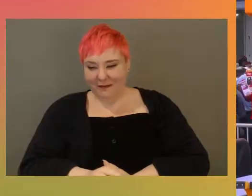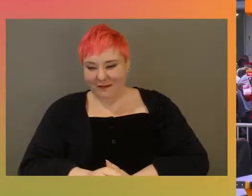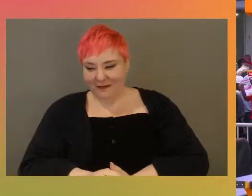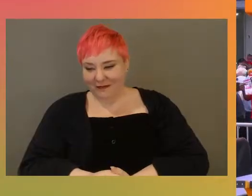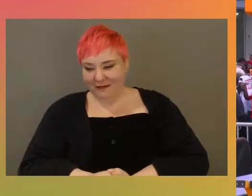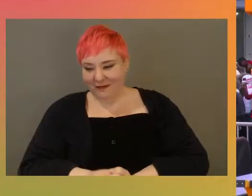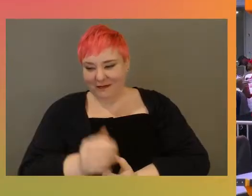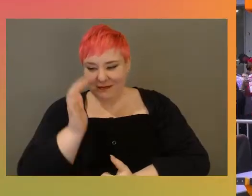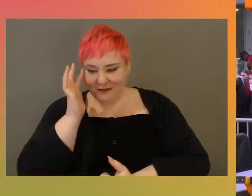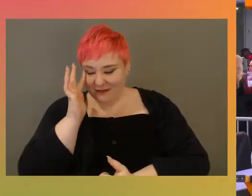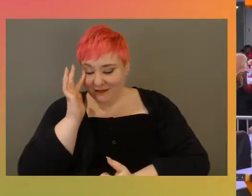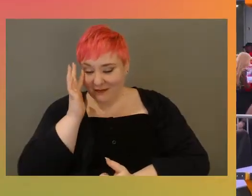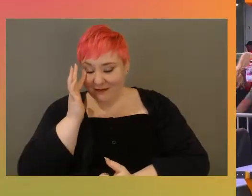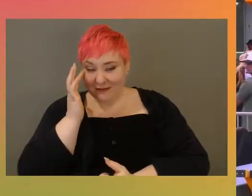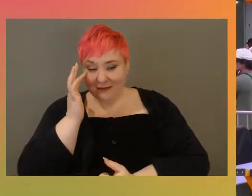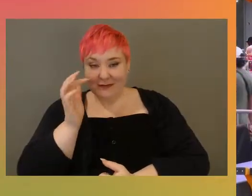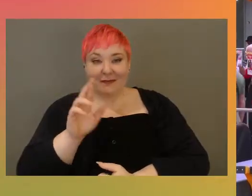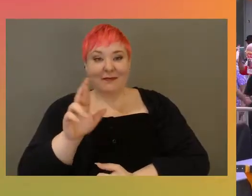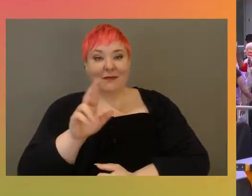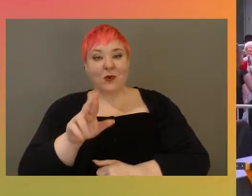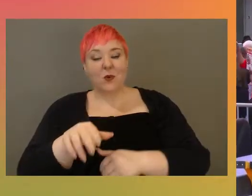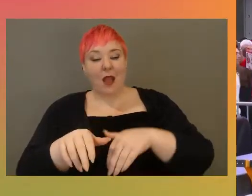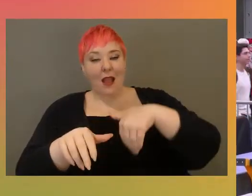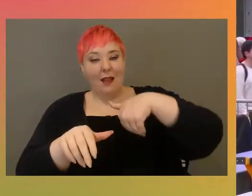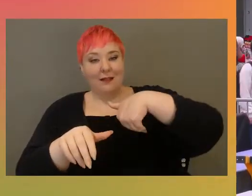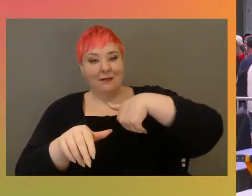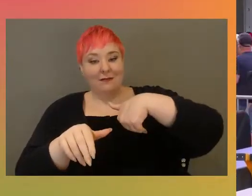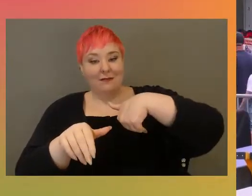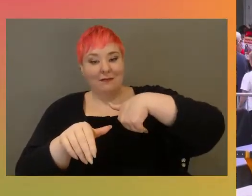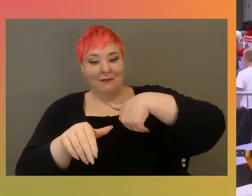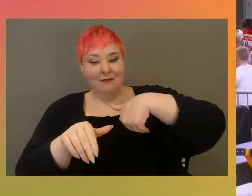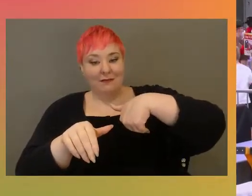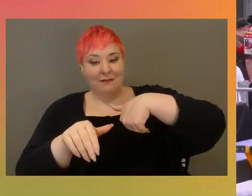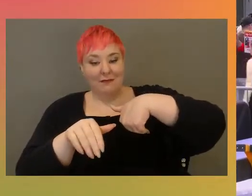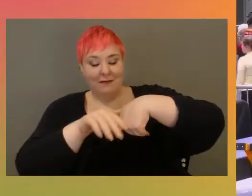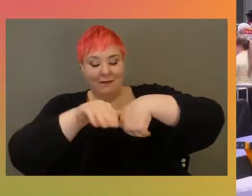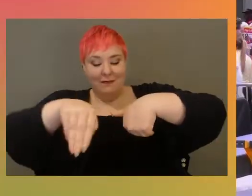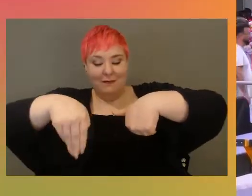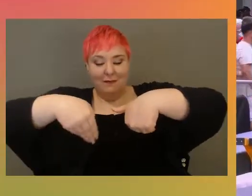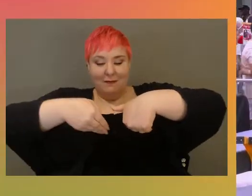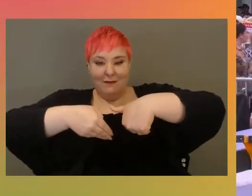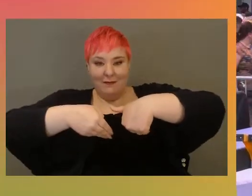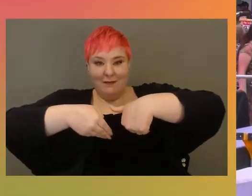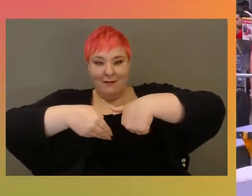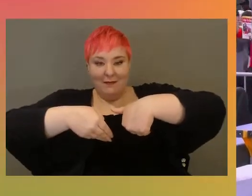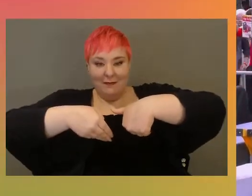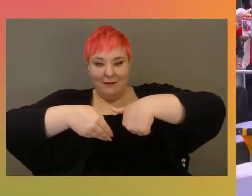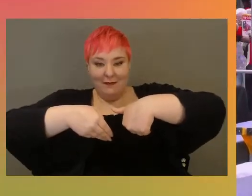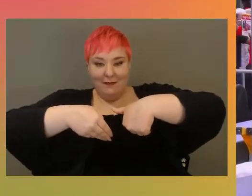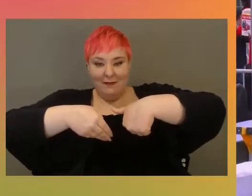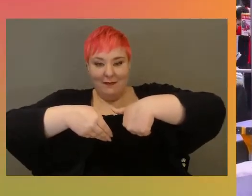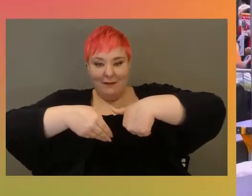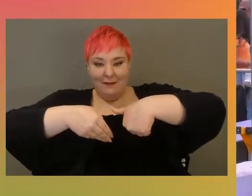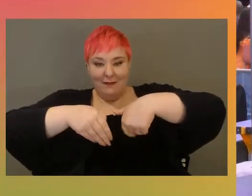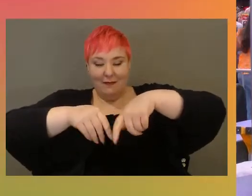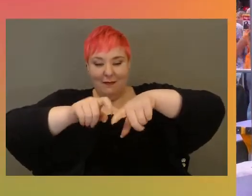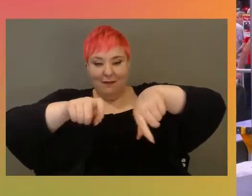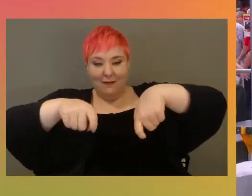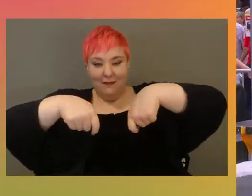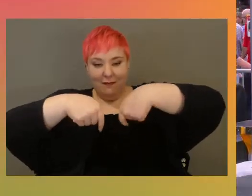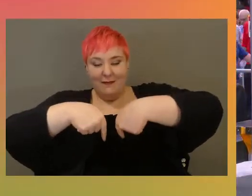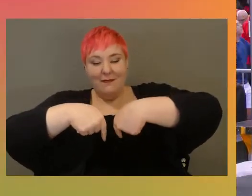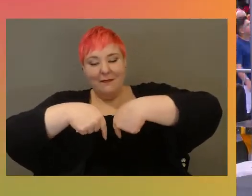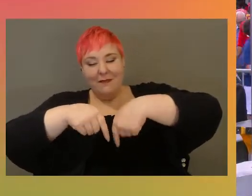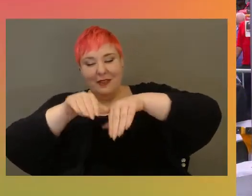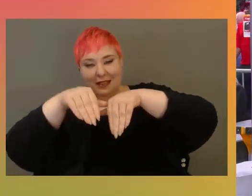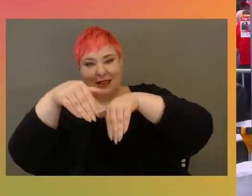LITTLE BITS AT A TIME.